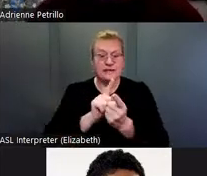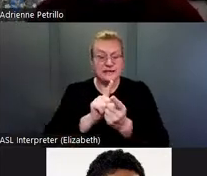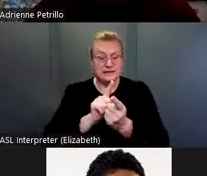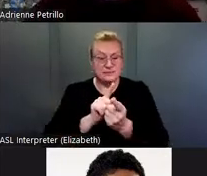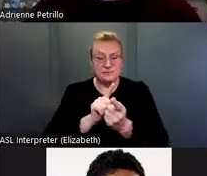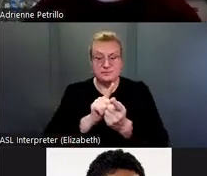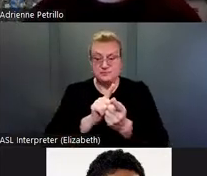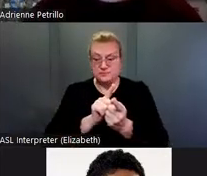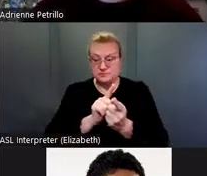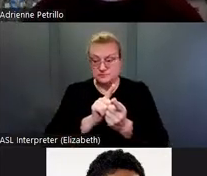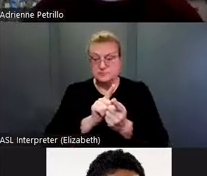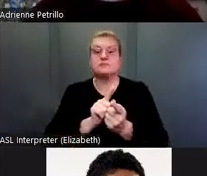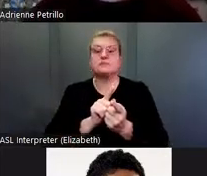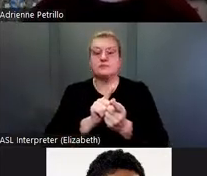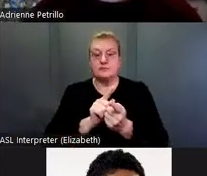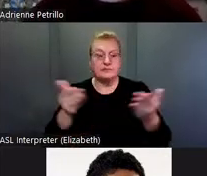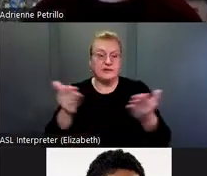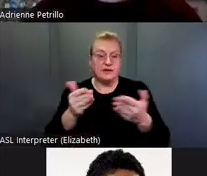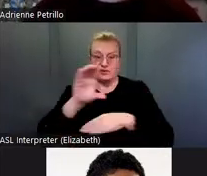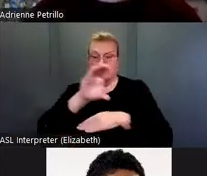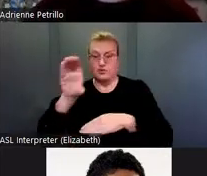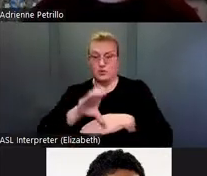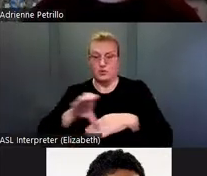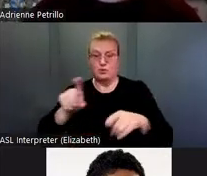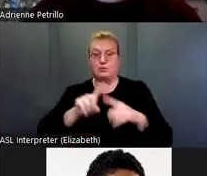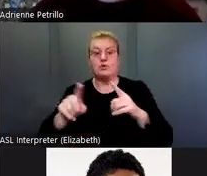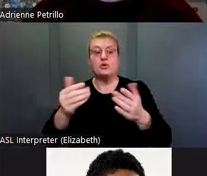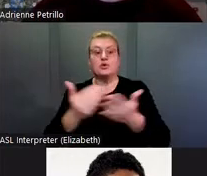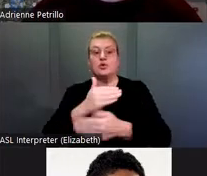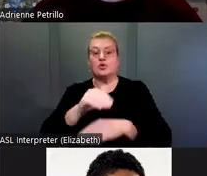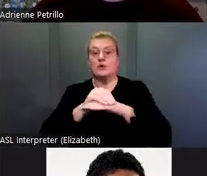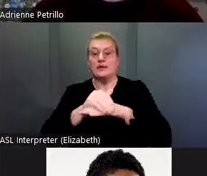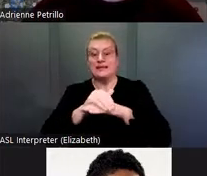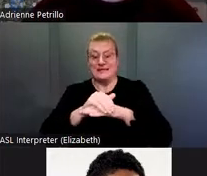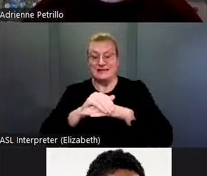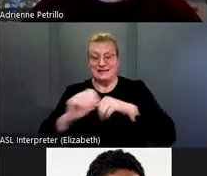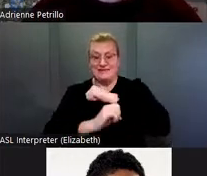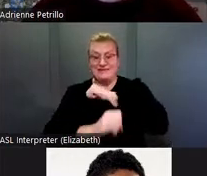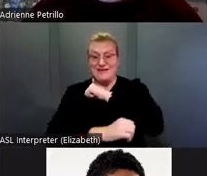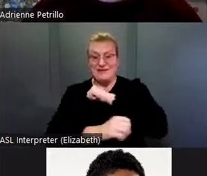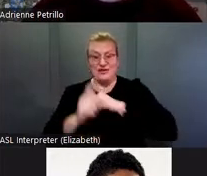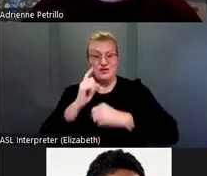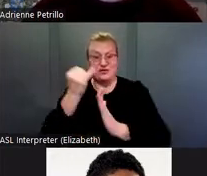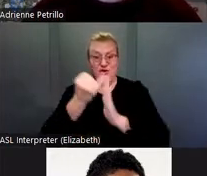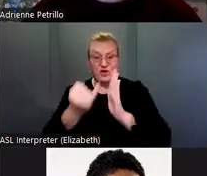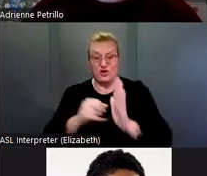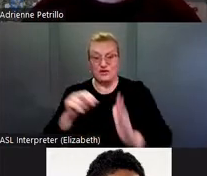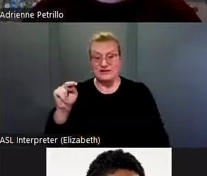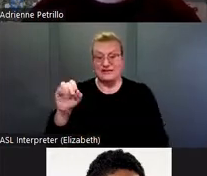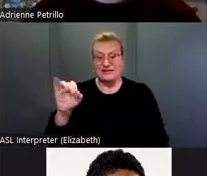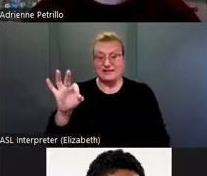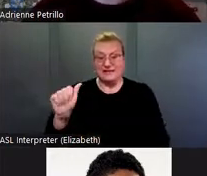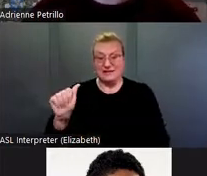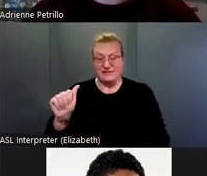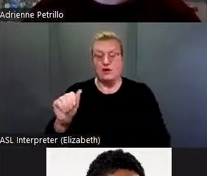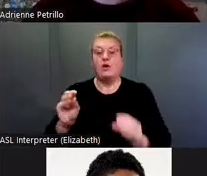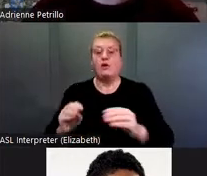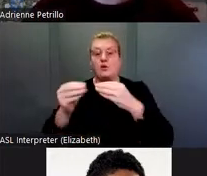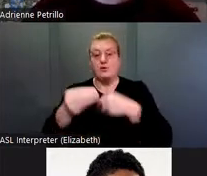While we are meeting virtually, the New England Foundation for the Arts, also known as NEFA, our offices are based on the traditional lands